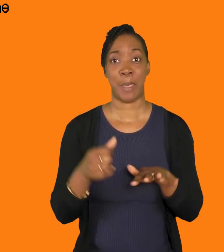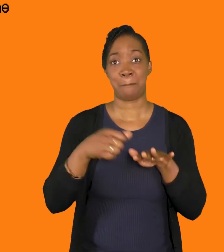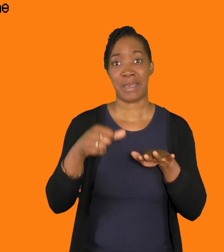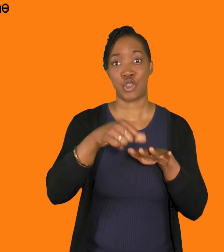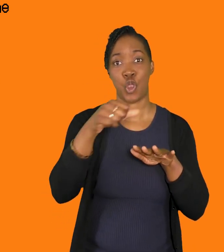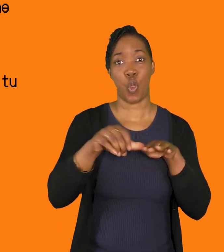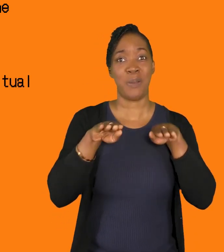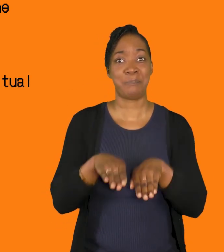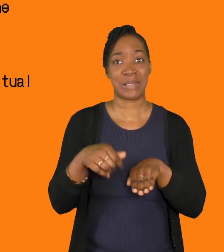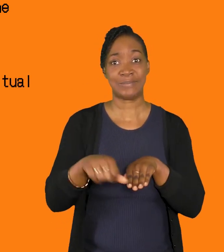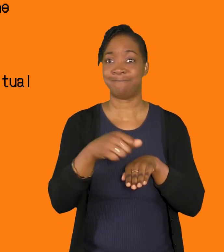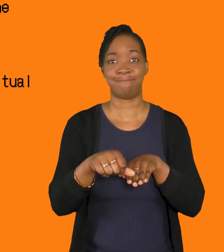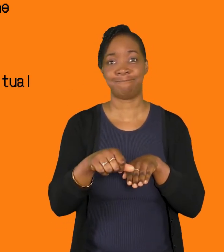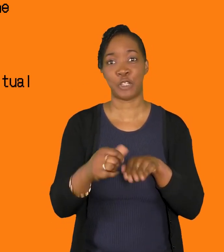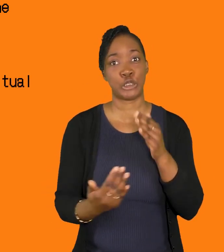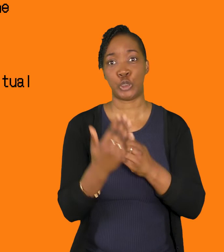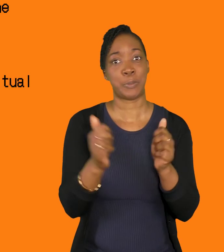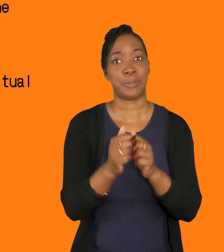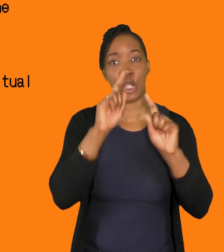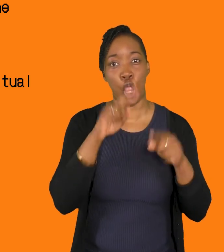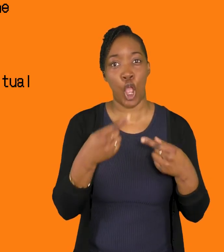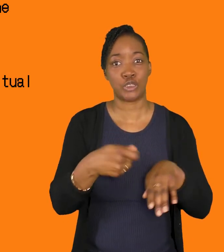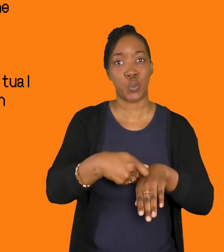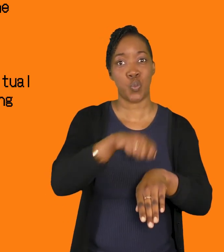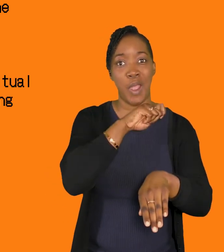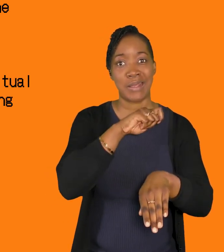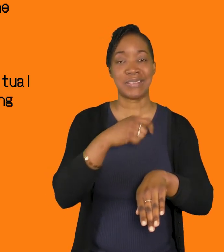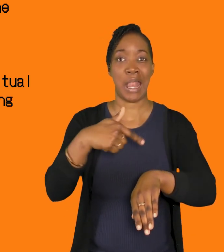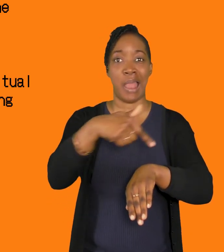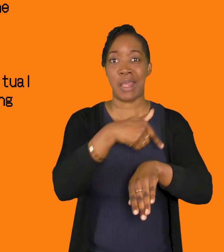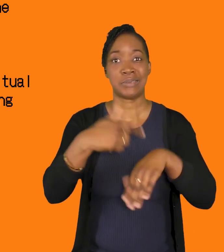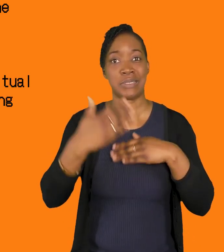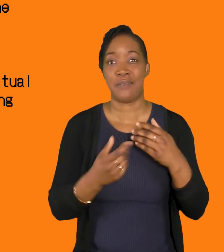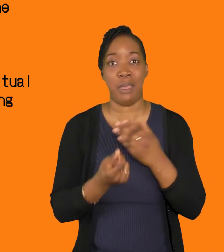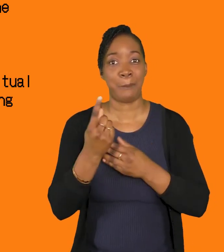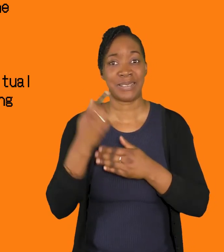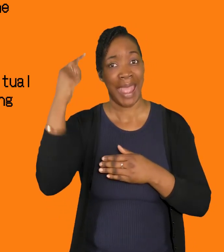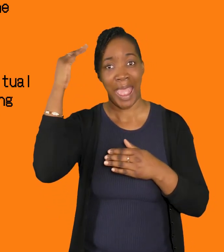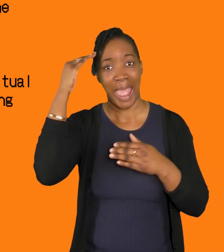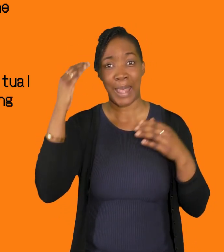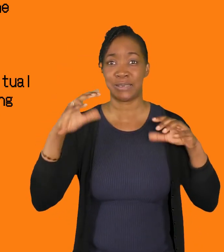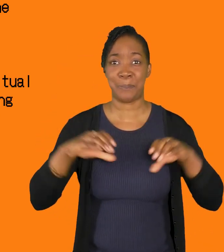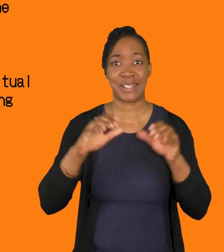The manicure and pedicure - I can’t give you a follow-up date for that. The wax and laser never happened, nor the head massage,